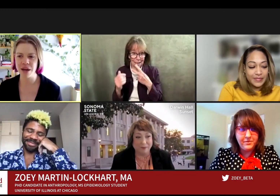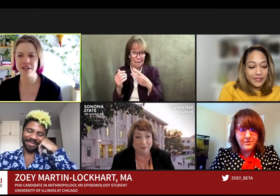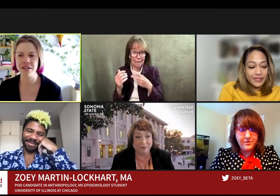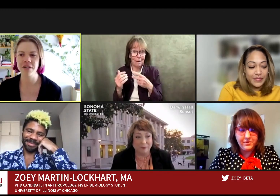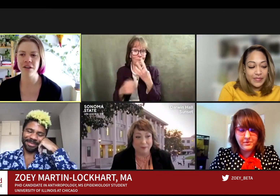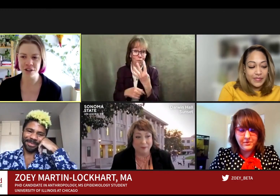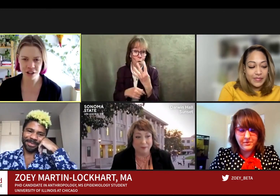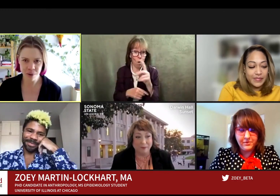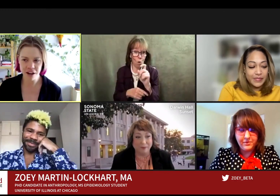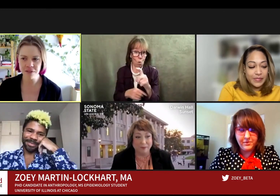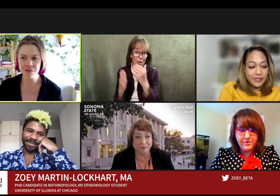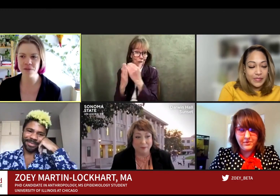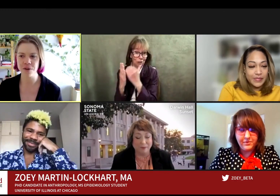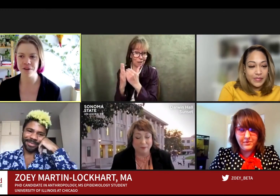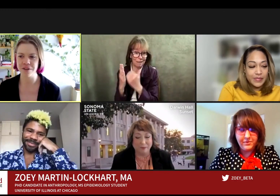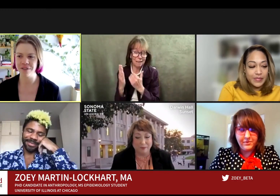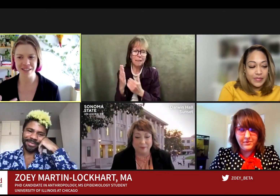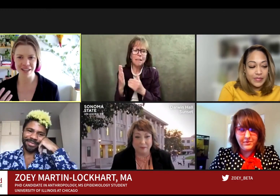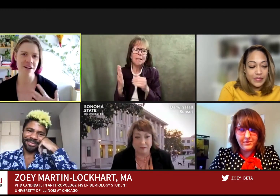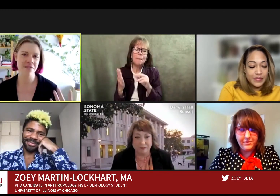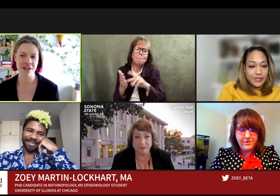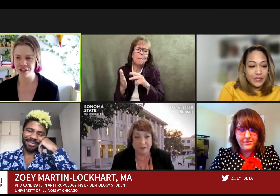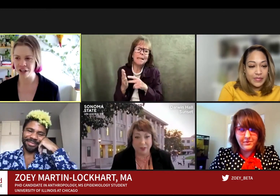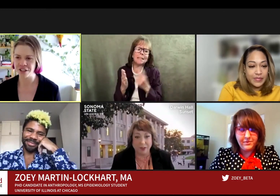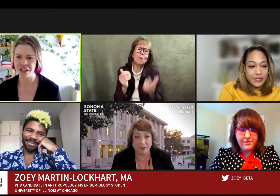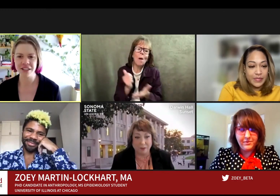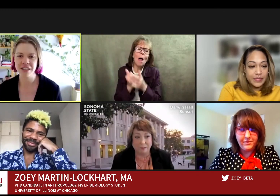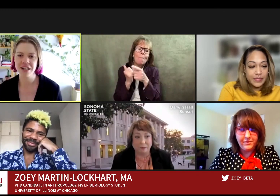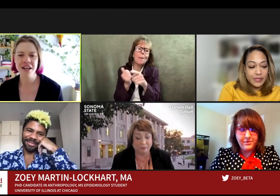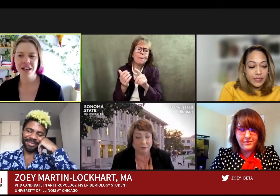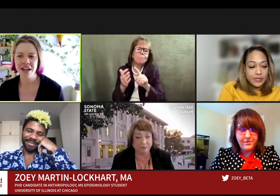a launching pad for these kind of exchanges.